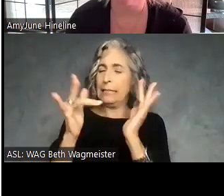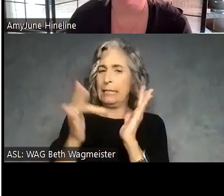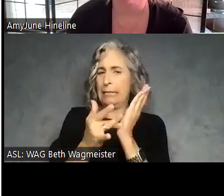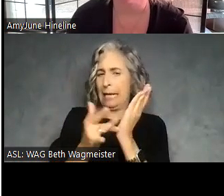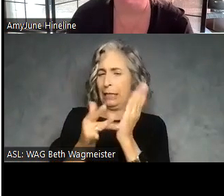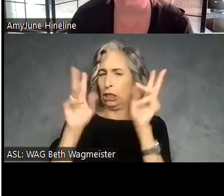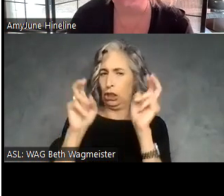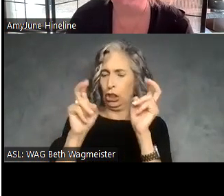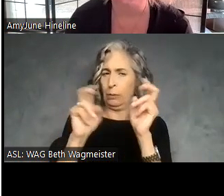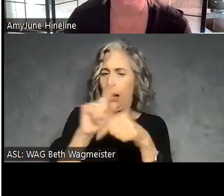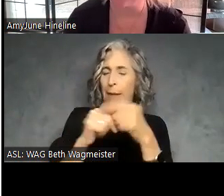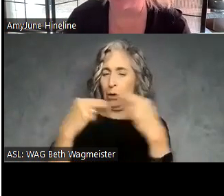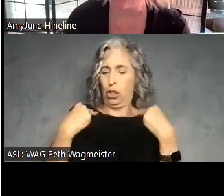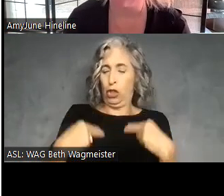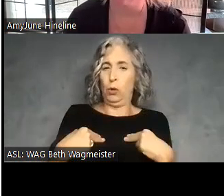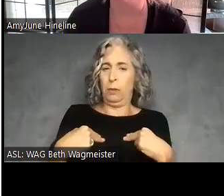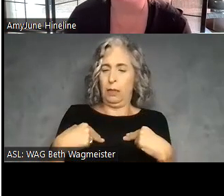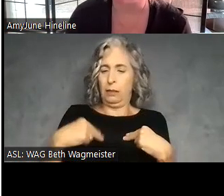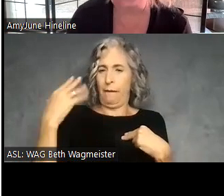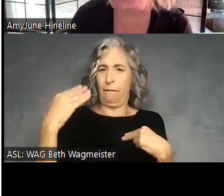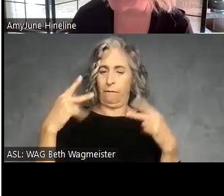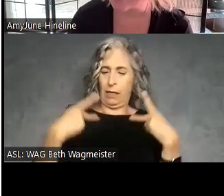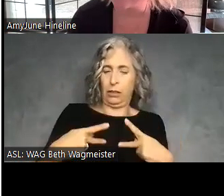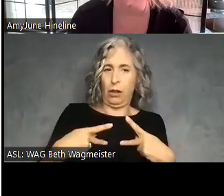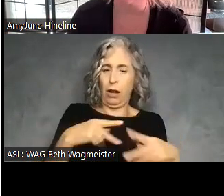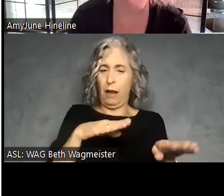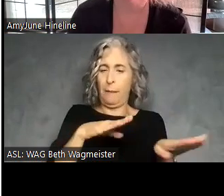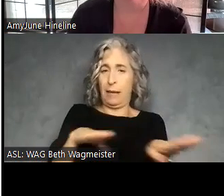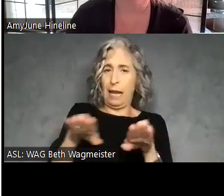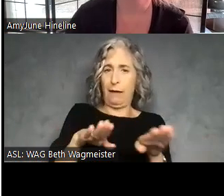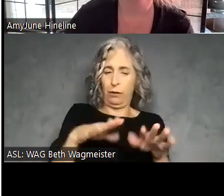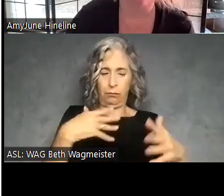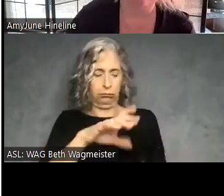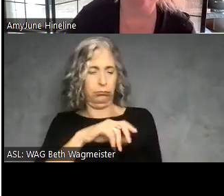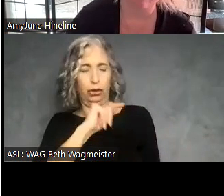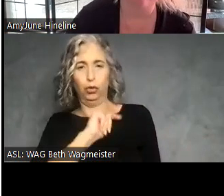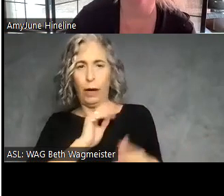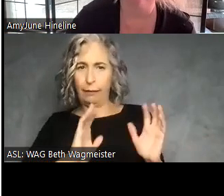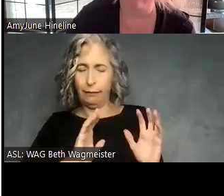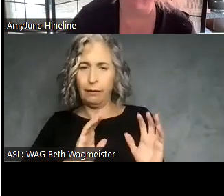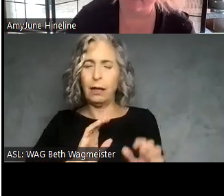And again, you know, to iterate, turn off the timing. Adjust the timing. Extend the timing.